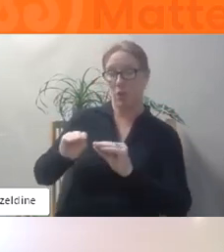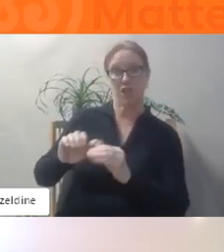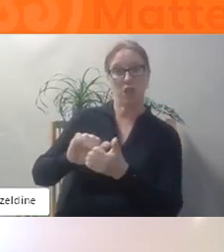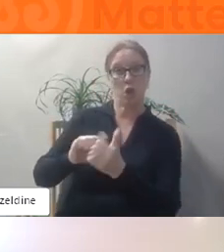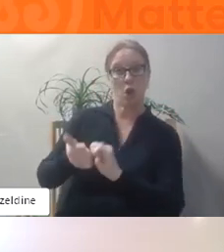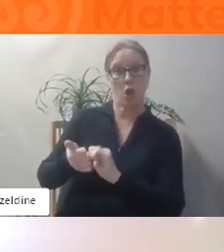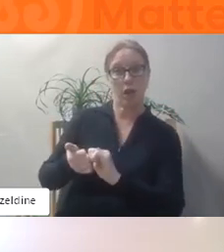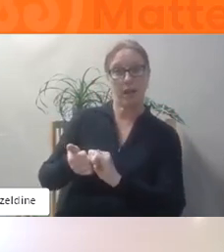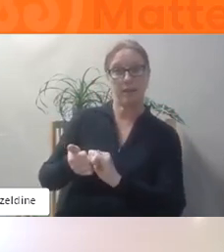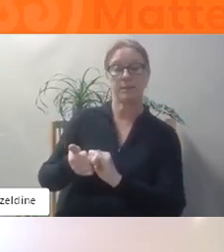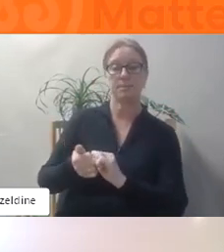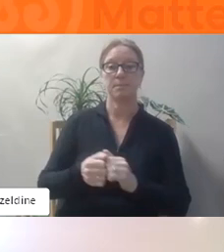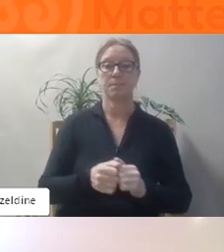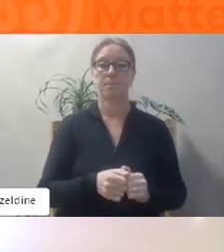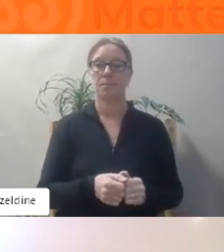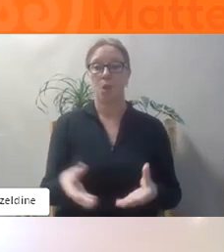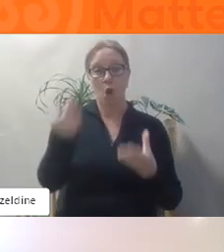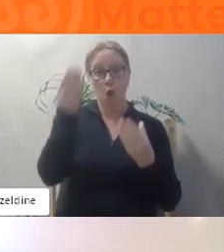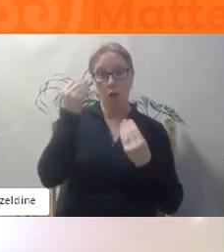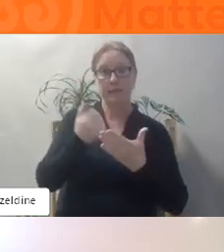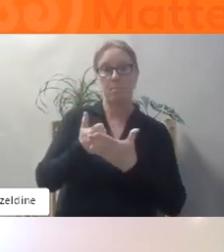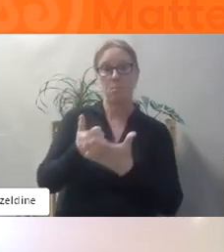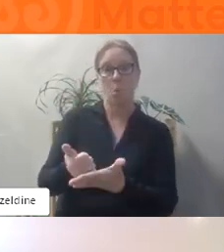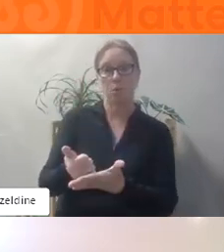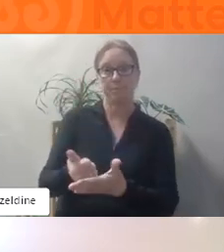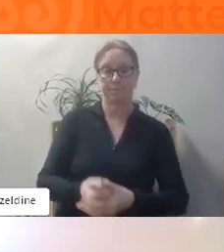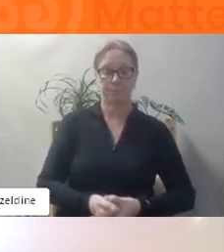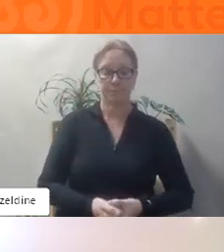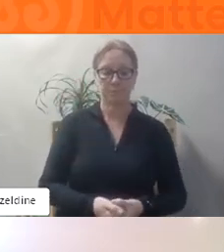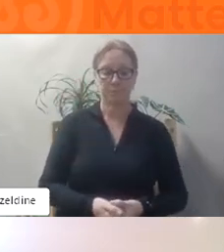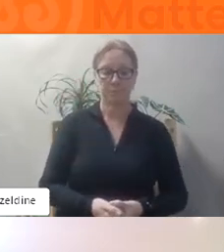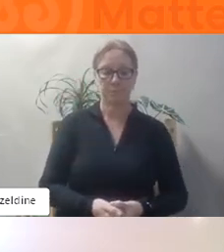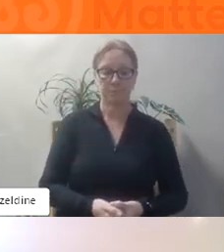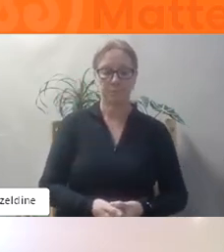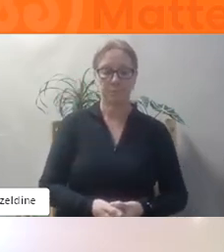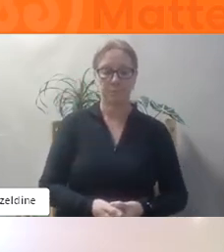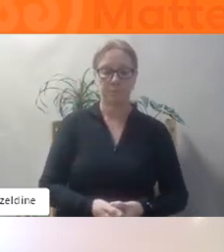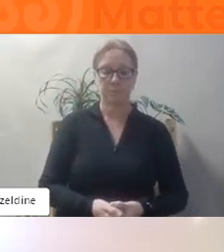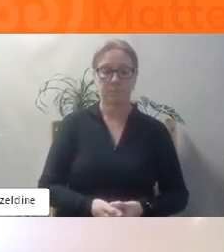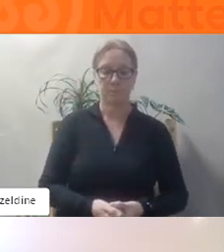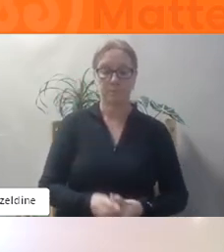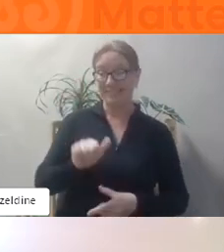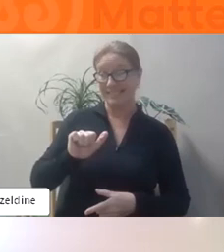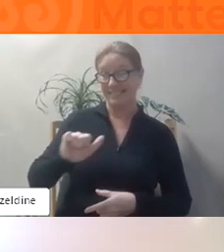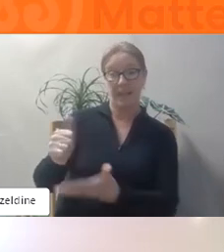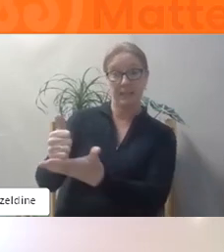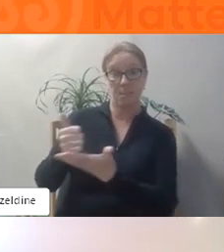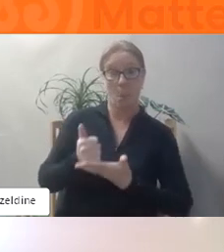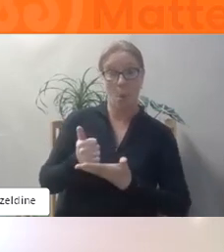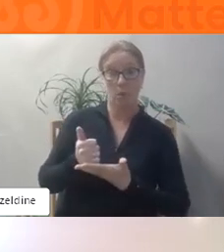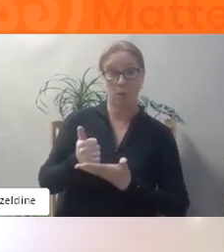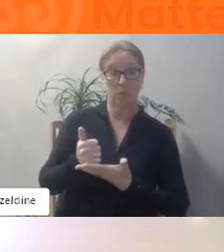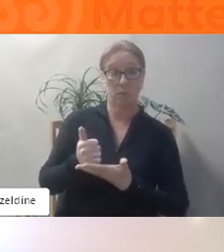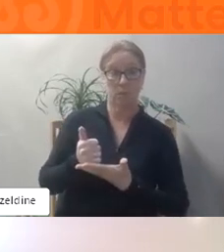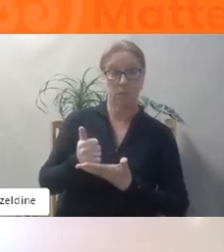Te Mahau learning support. Without that support we wouldn't be able